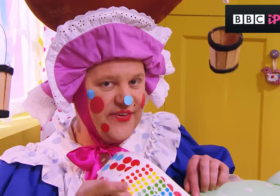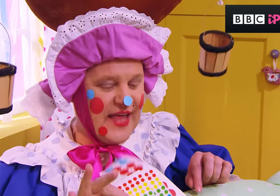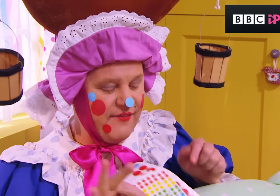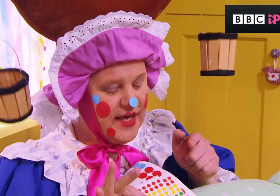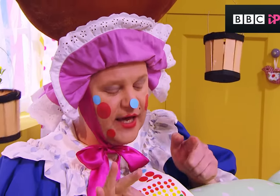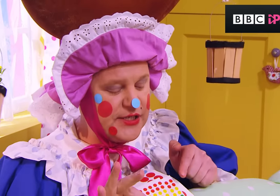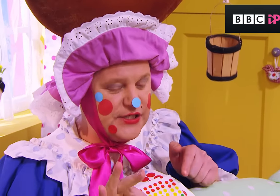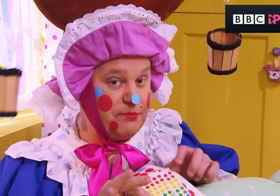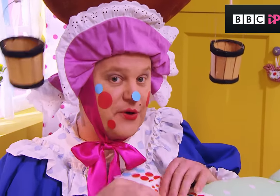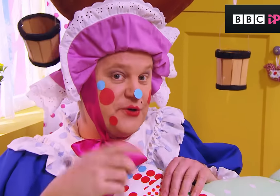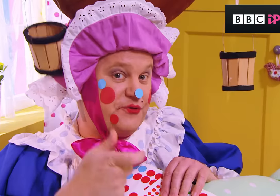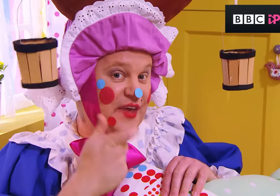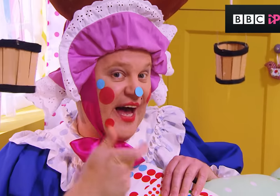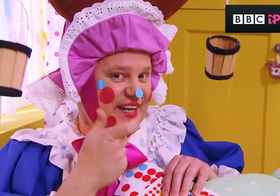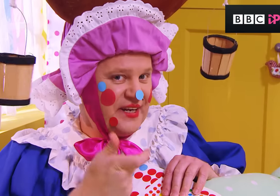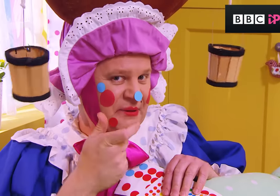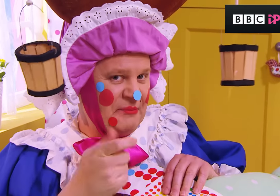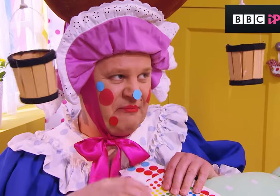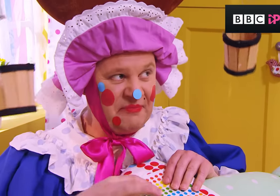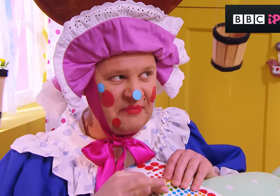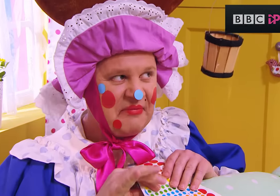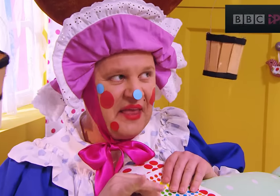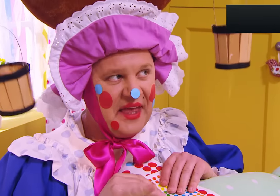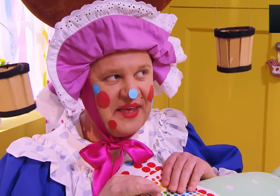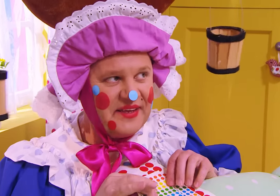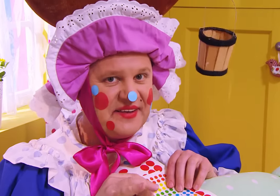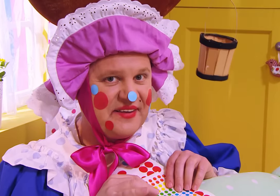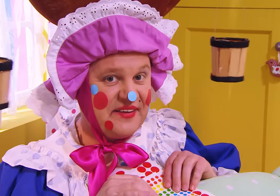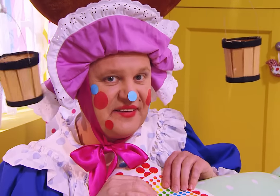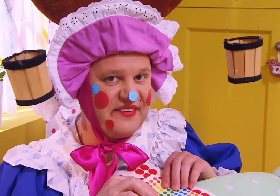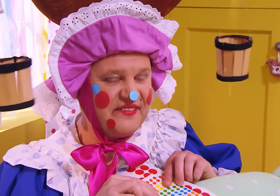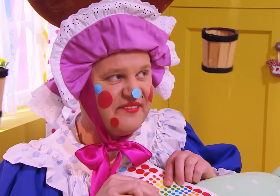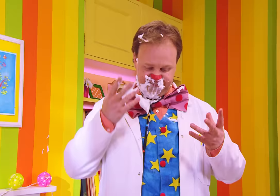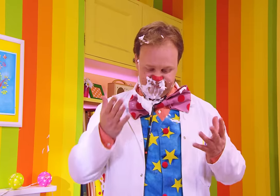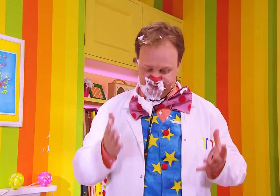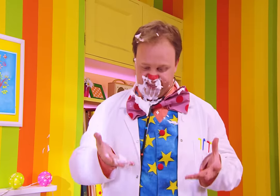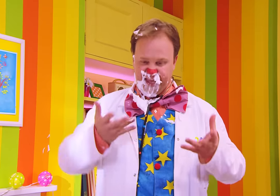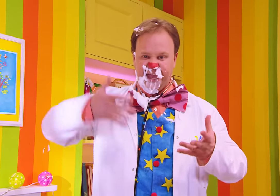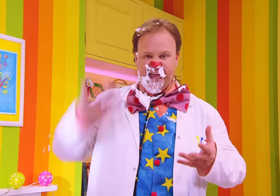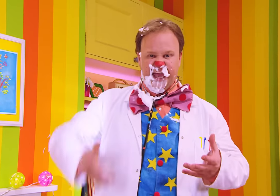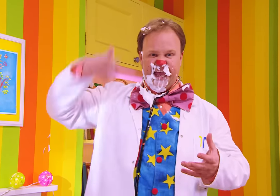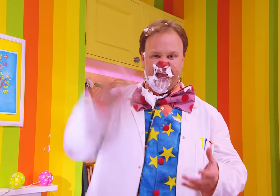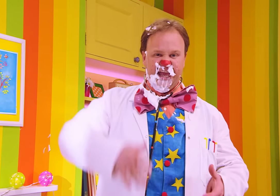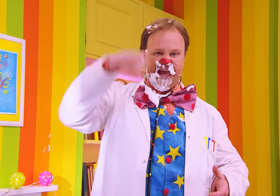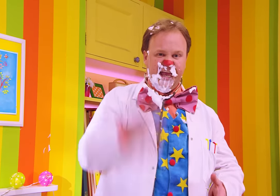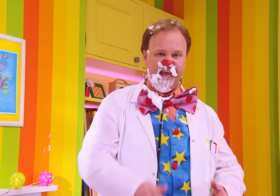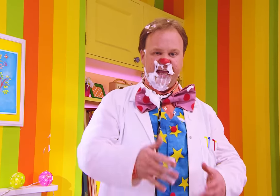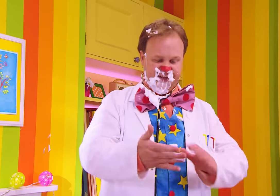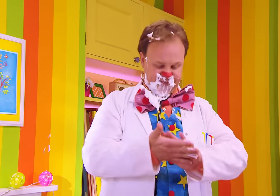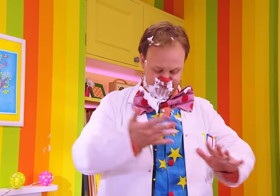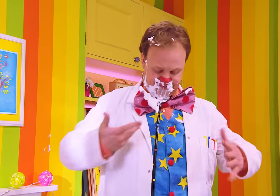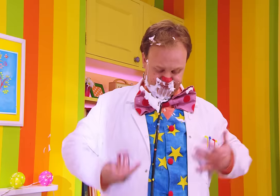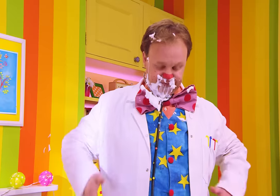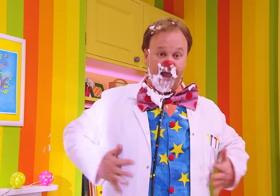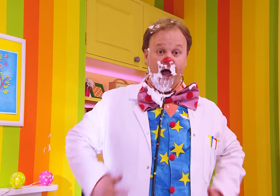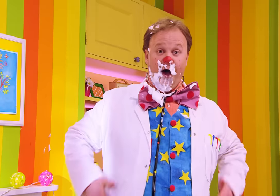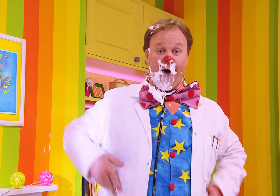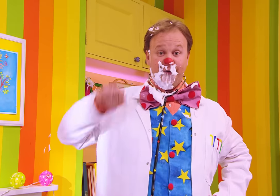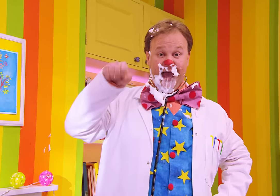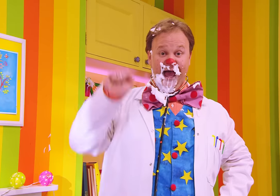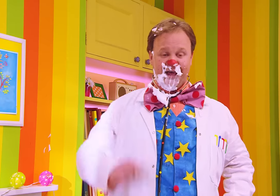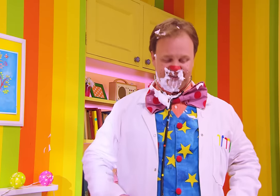just having a a spot of fun oh on polly dr tumble please could you show us how to sign doctor oh yes